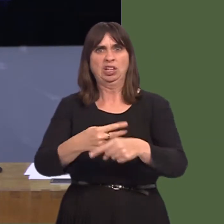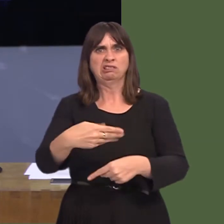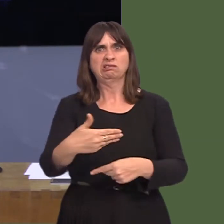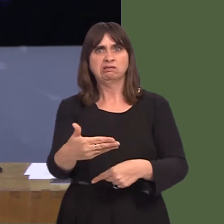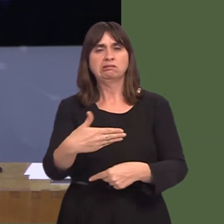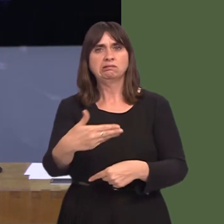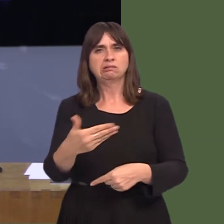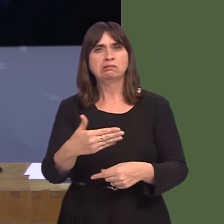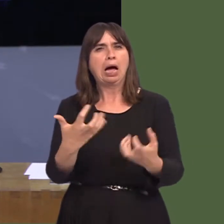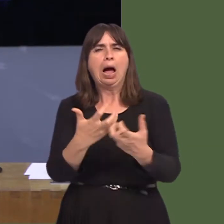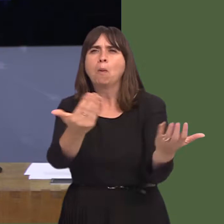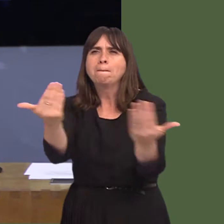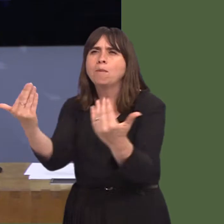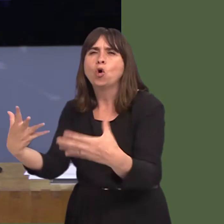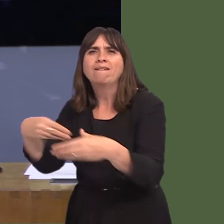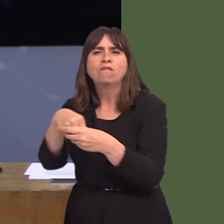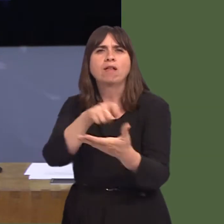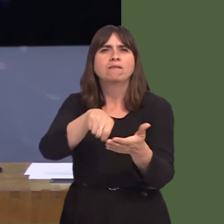and engagement with PCCs in Wales?